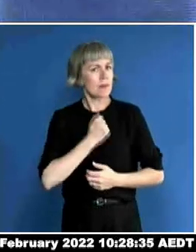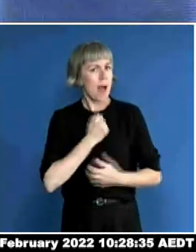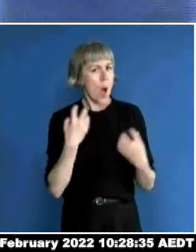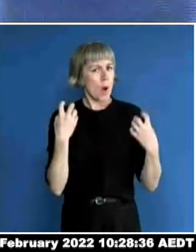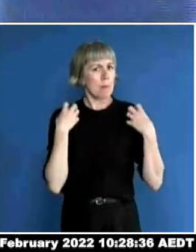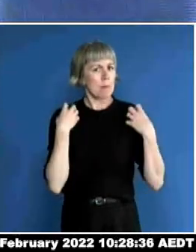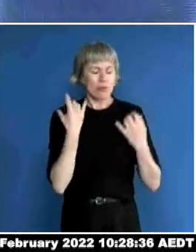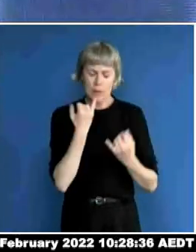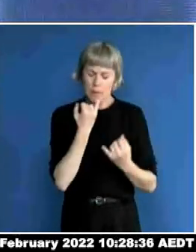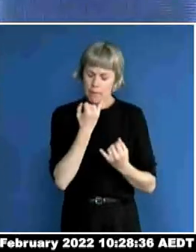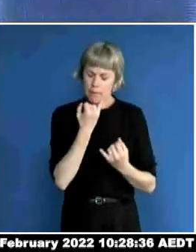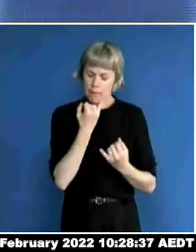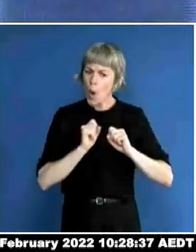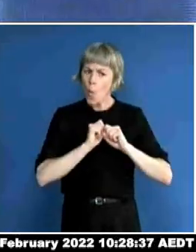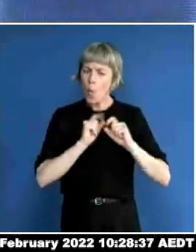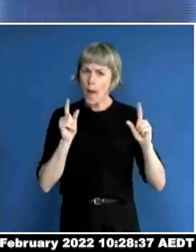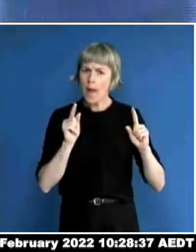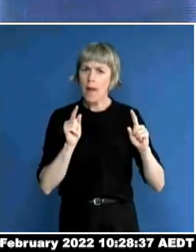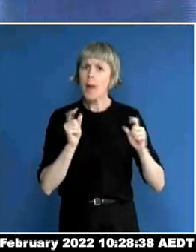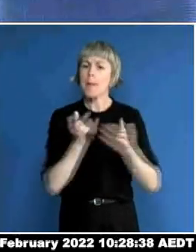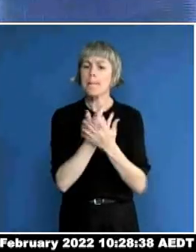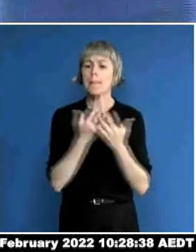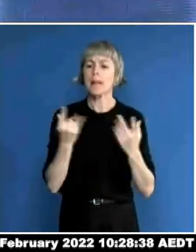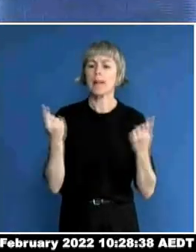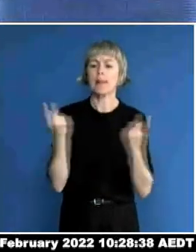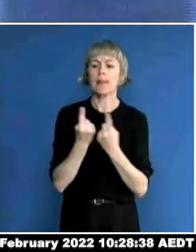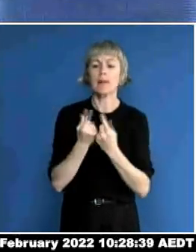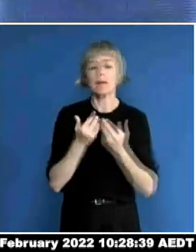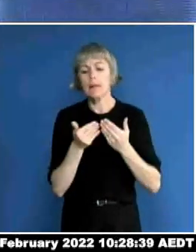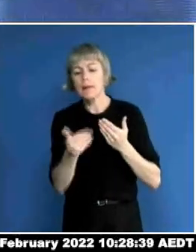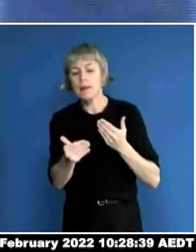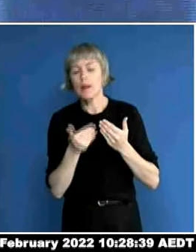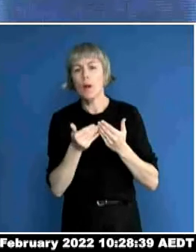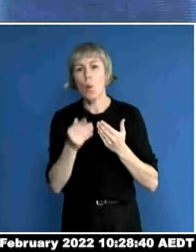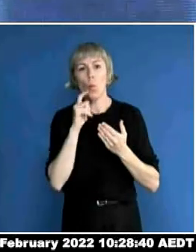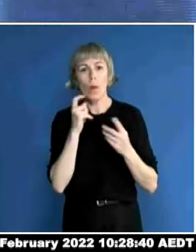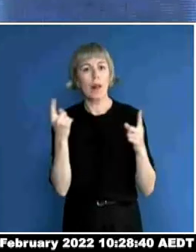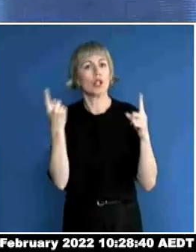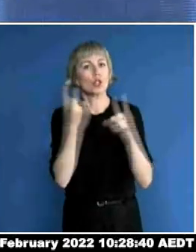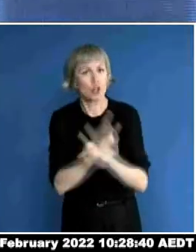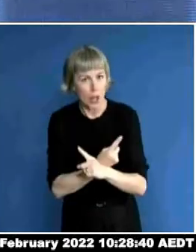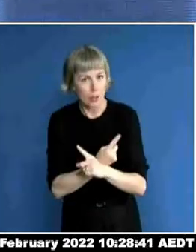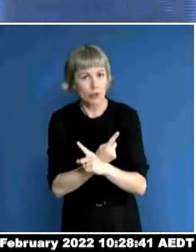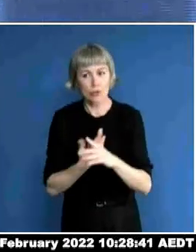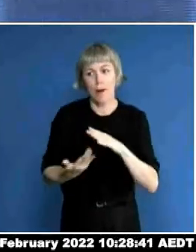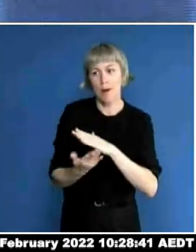taking place. It is not this Royal Commission's role to replicate that work, but